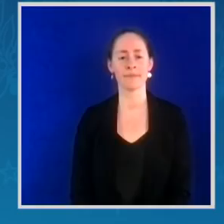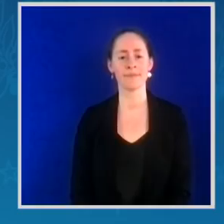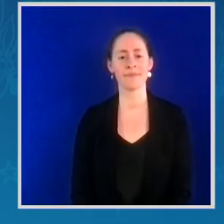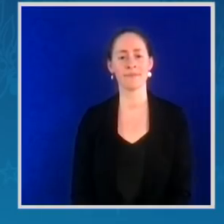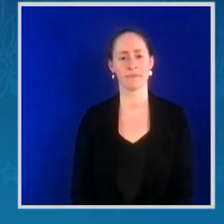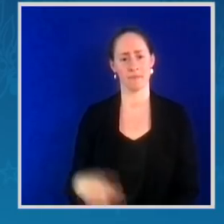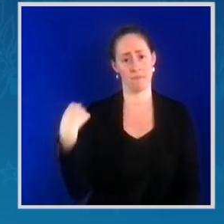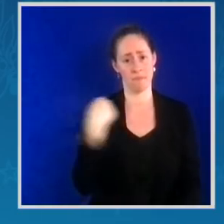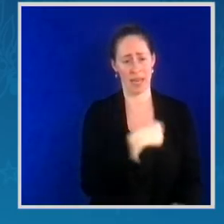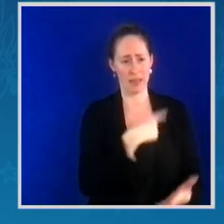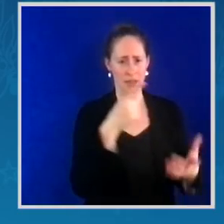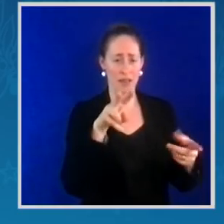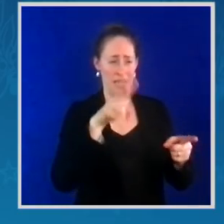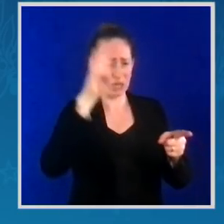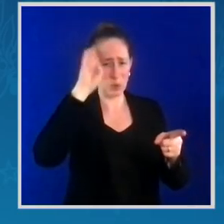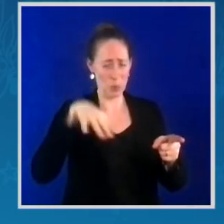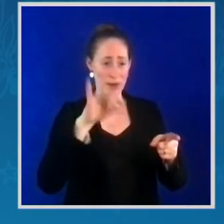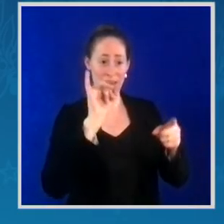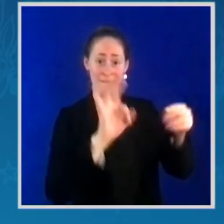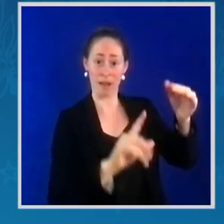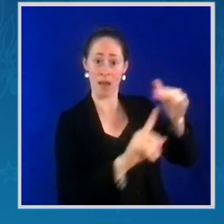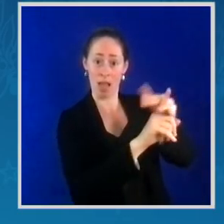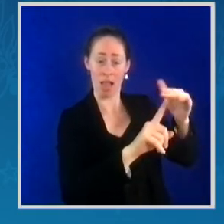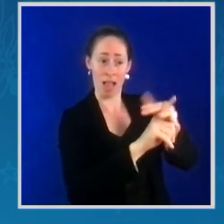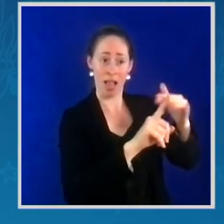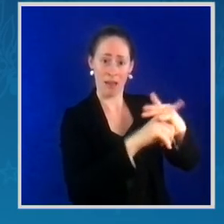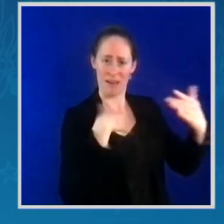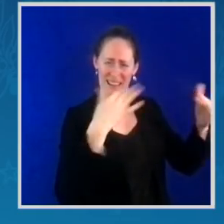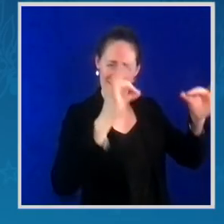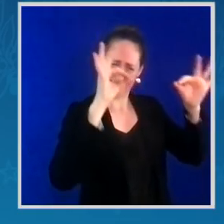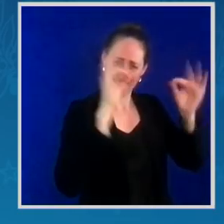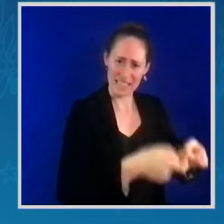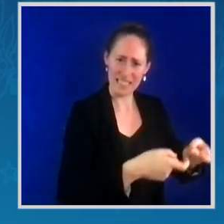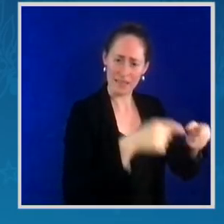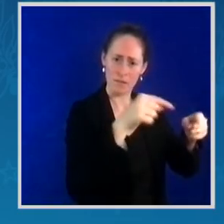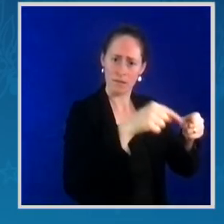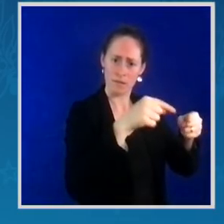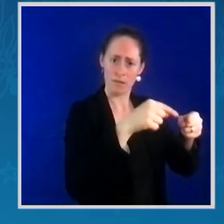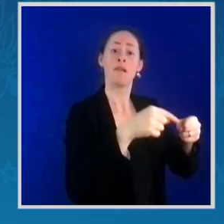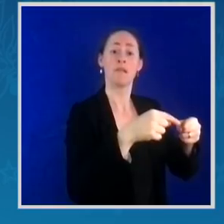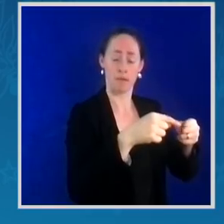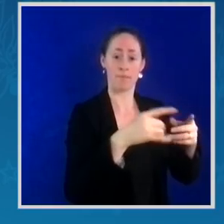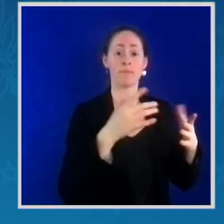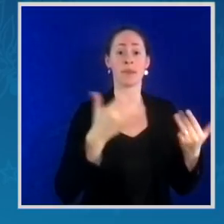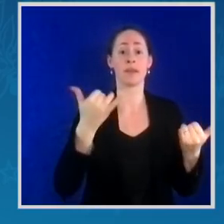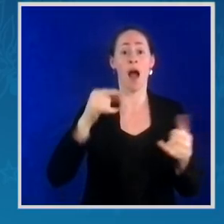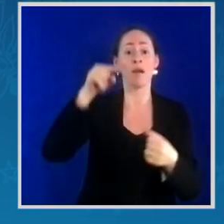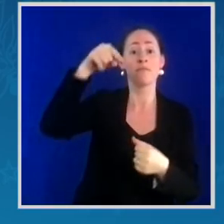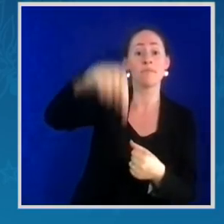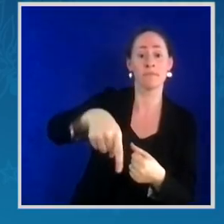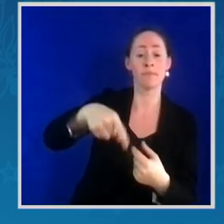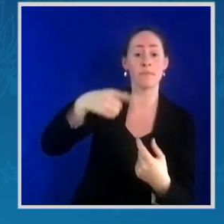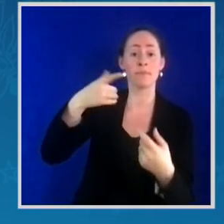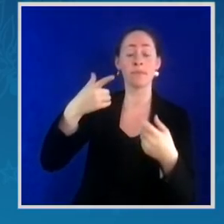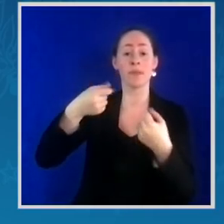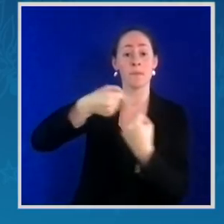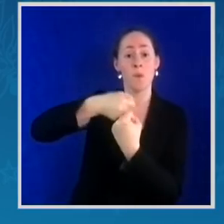that impact the southern border of the United States and I've had a conversation with President Lopez Obrador,